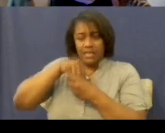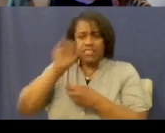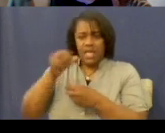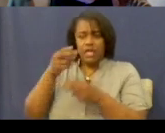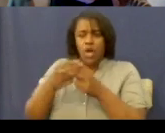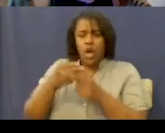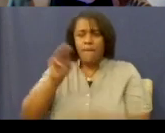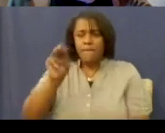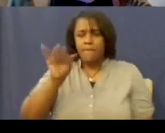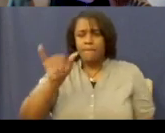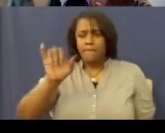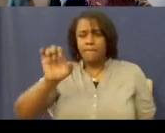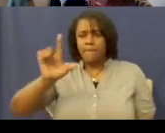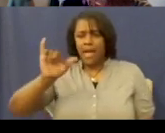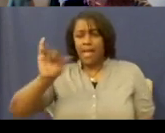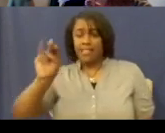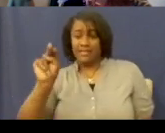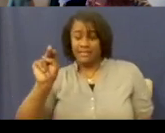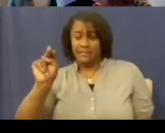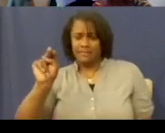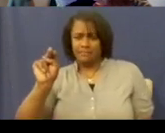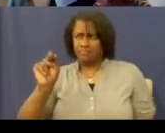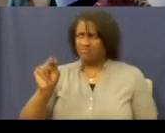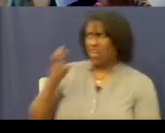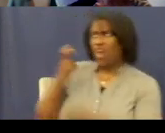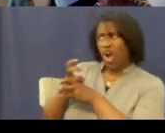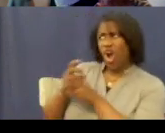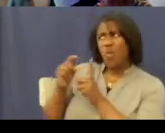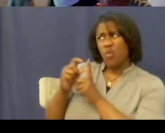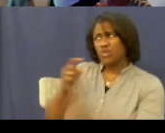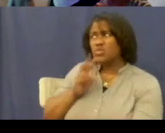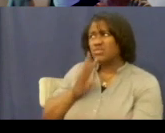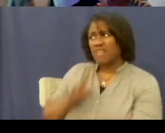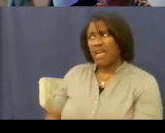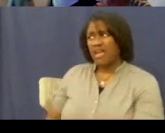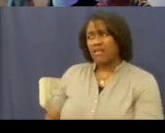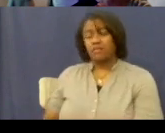Queenie: That's a hard word to say. Nina Schor: Yeah? Well, why don't you try it?